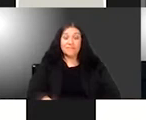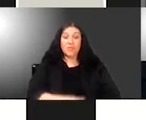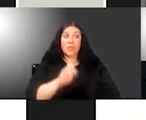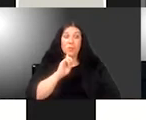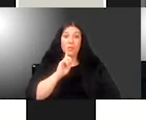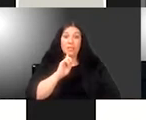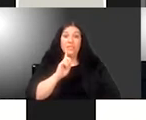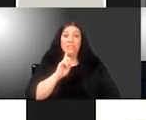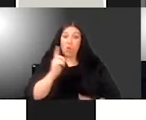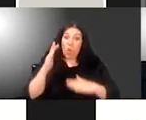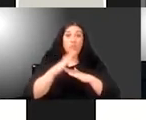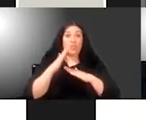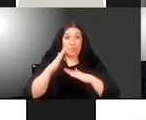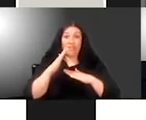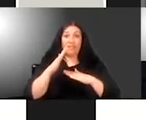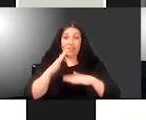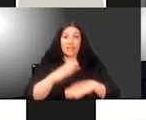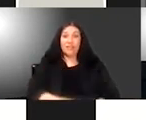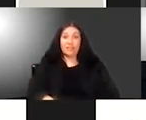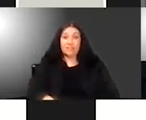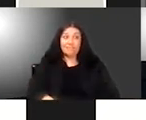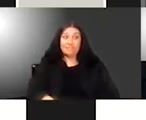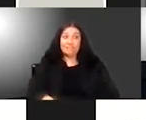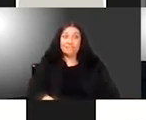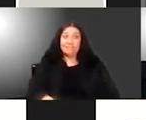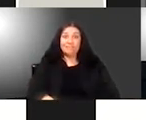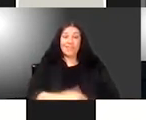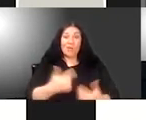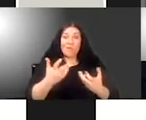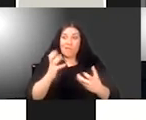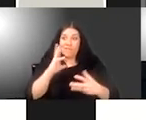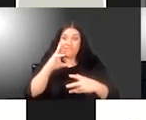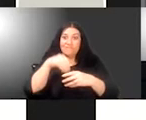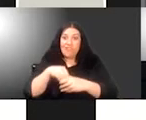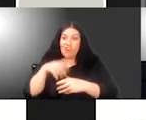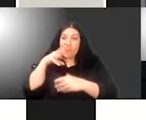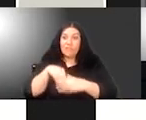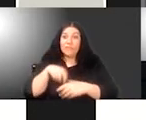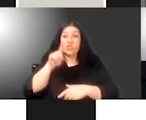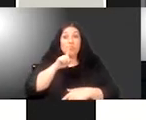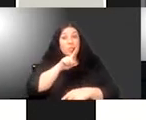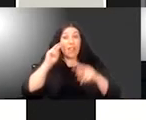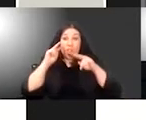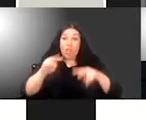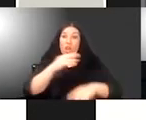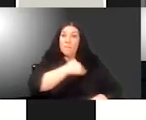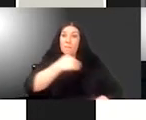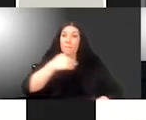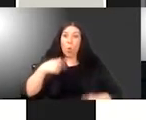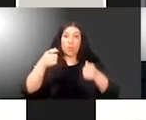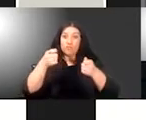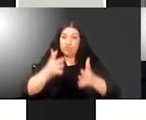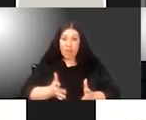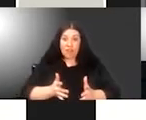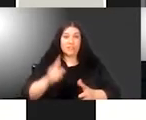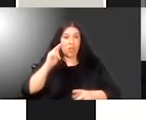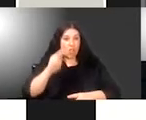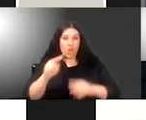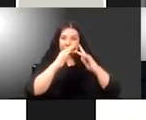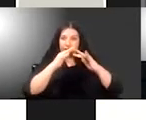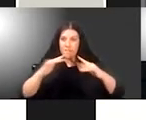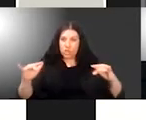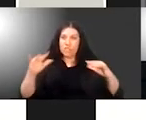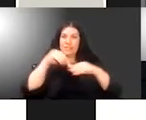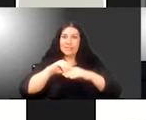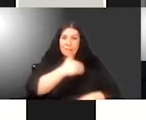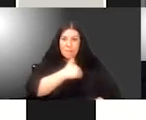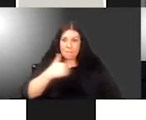There are more and more organizations run by disabled people with intellectual disabilities, and I think -- you know, it's a great question, and ultimately, the organizations that we may be involved with, we need to be looking at our Board of Directors and looking at the diversity on our boards and on our staff and look at what we're doing to ensure that people with intellectual and developmental disabilities are, in fact, not only being brought onboard or on staff.